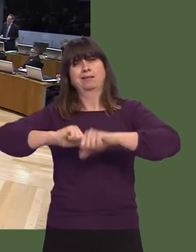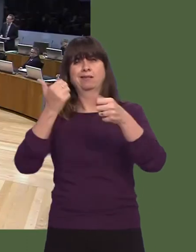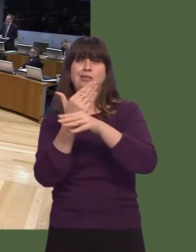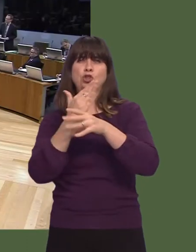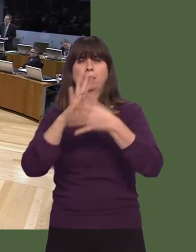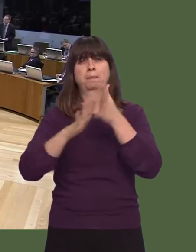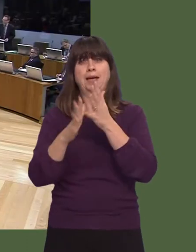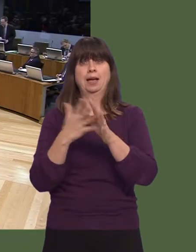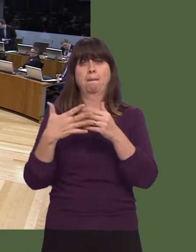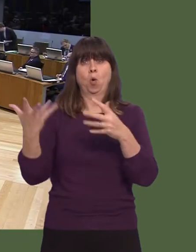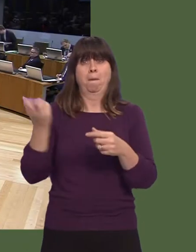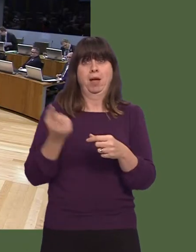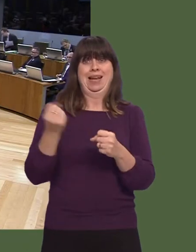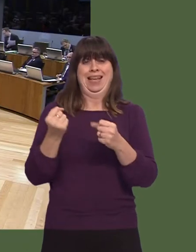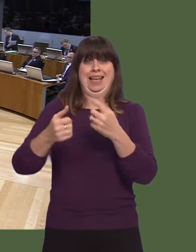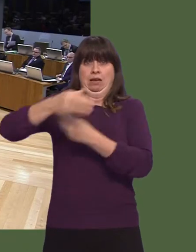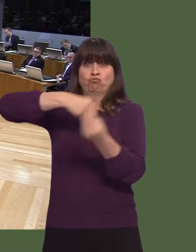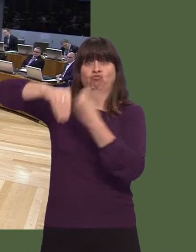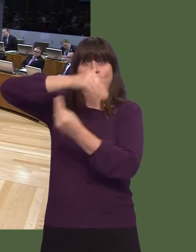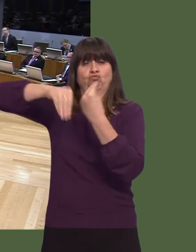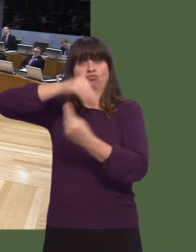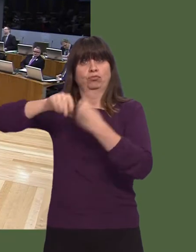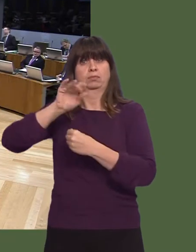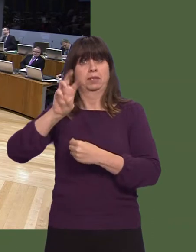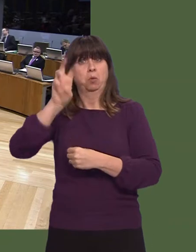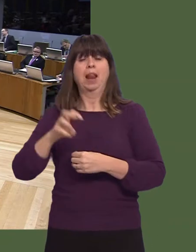economy in mid Wales? Carwyn Jones AM: It's an interesting suggestion.